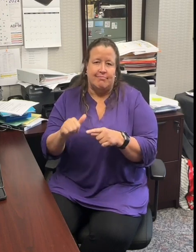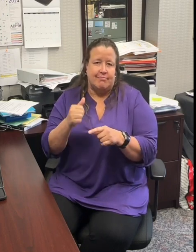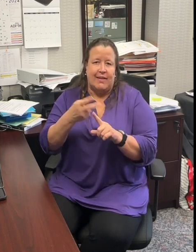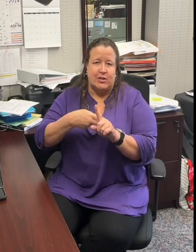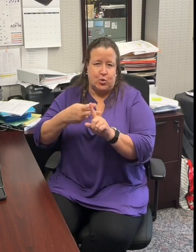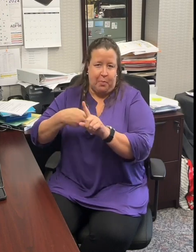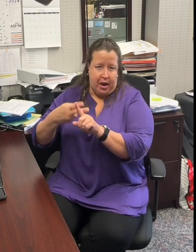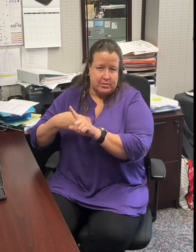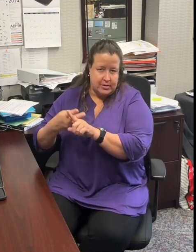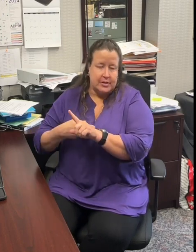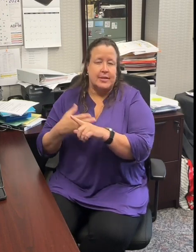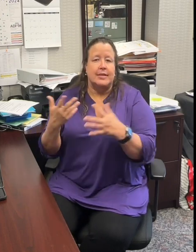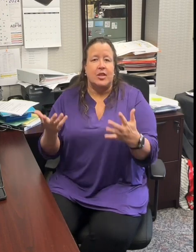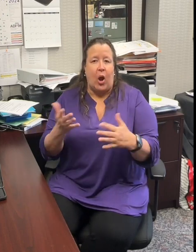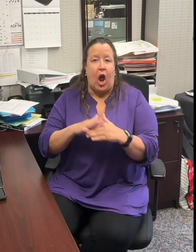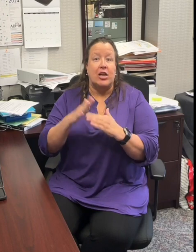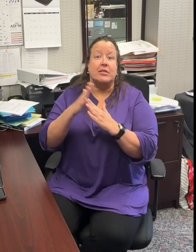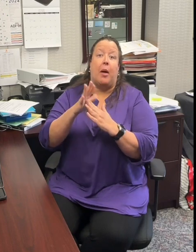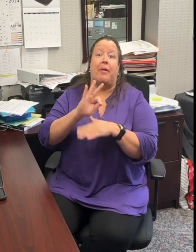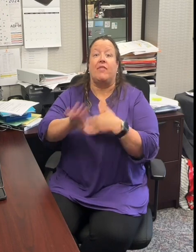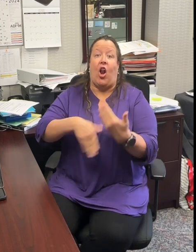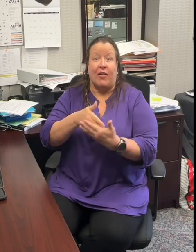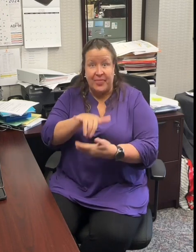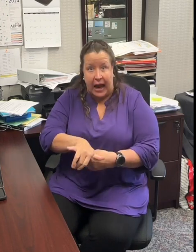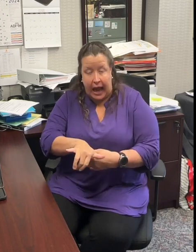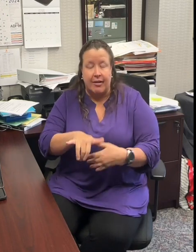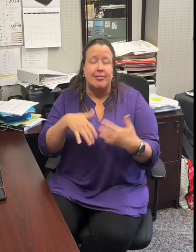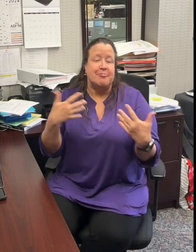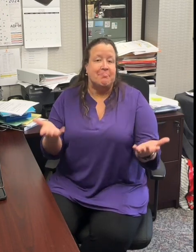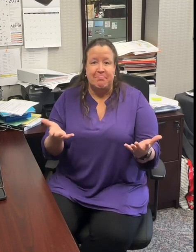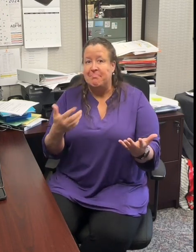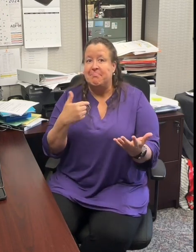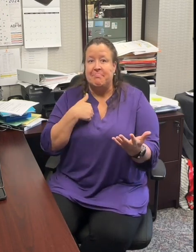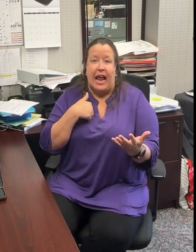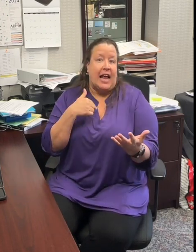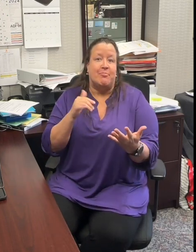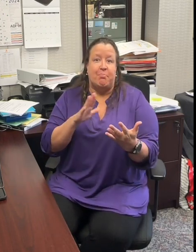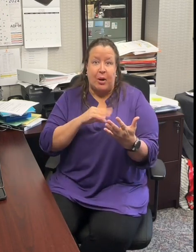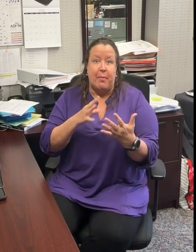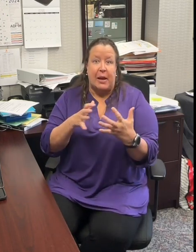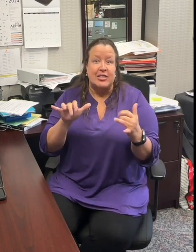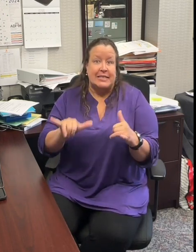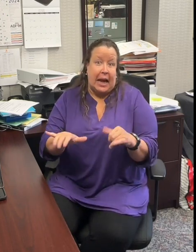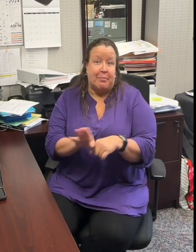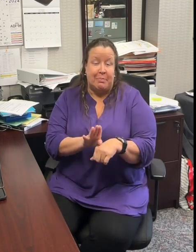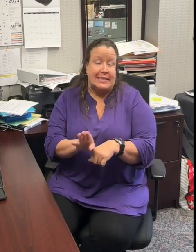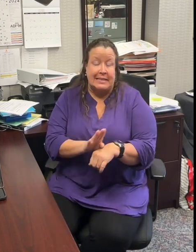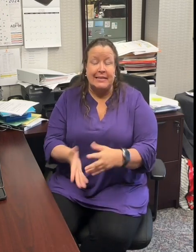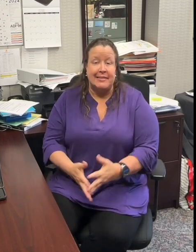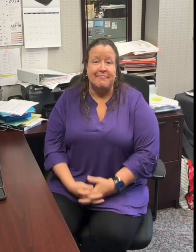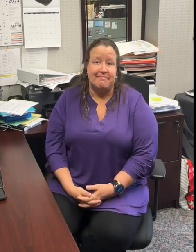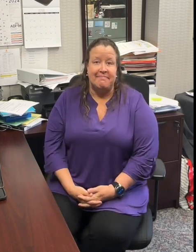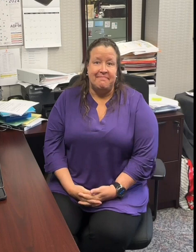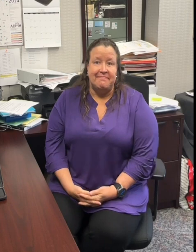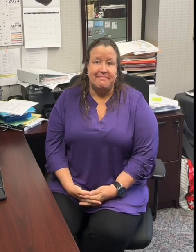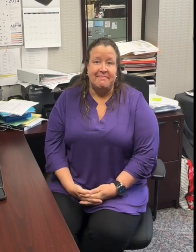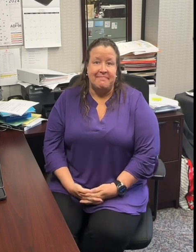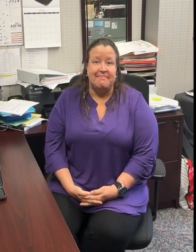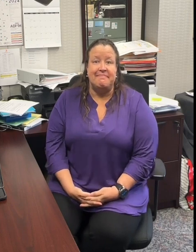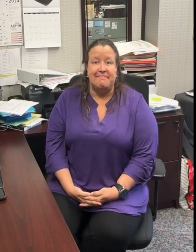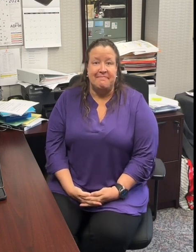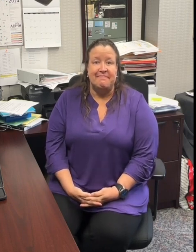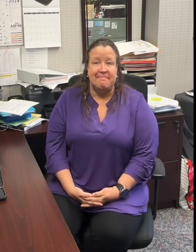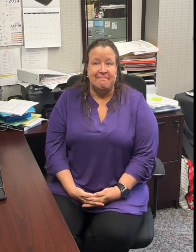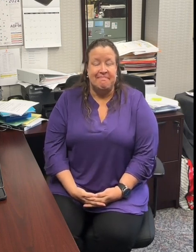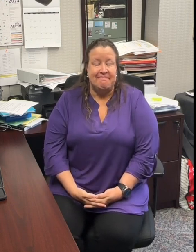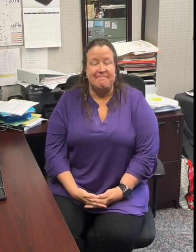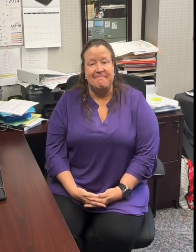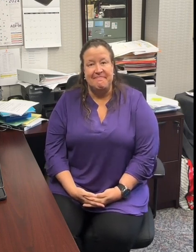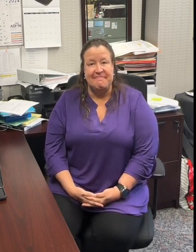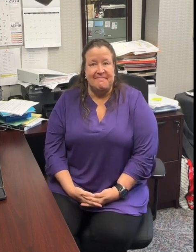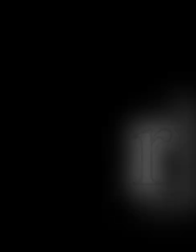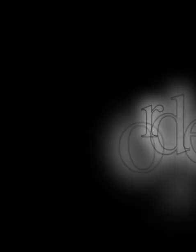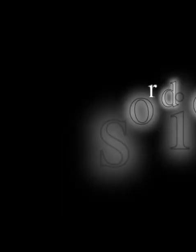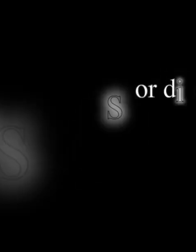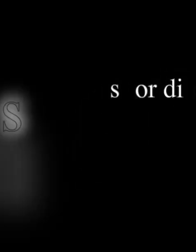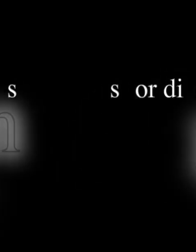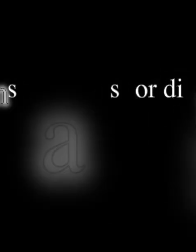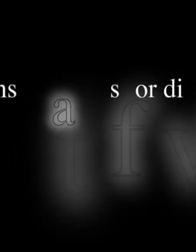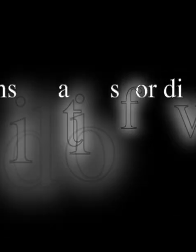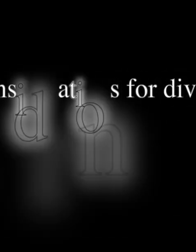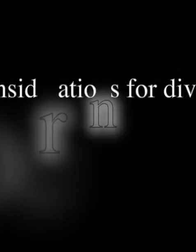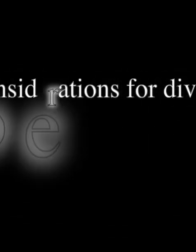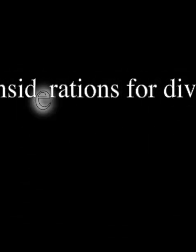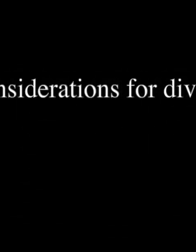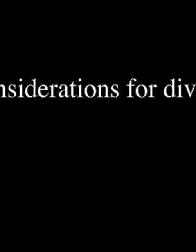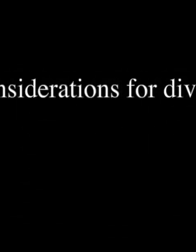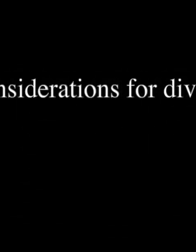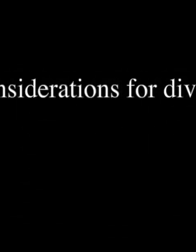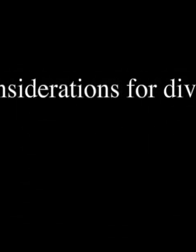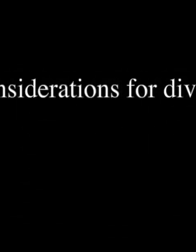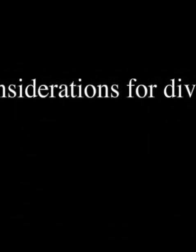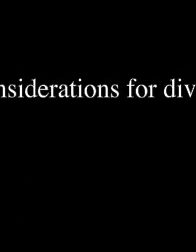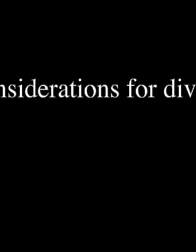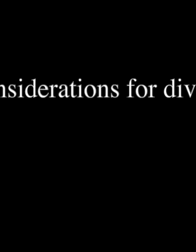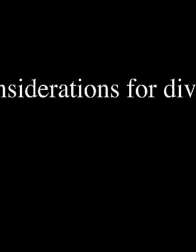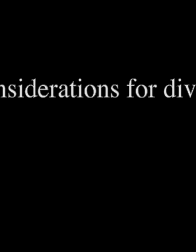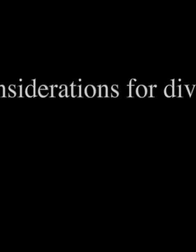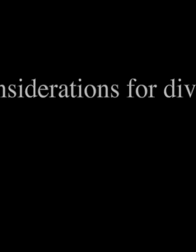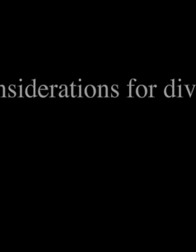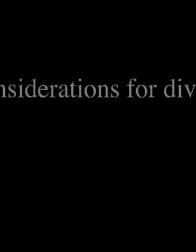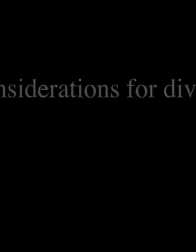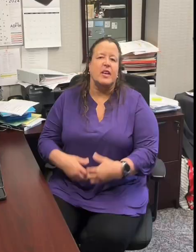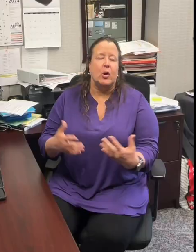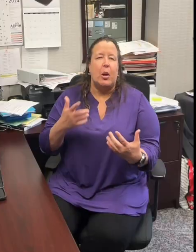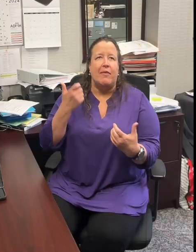health online training every two months and on top of all of that I'd stay busy.